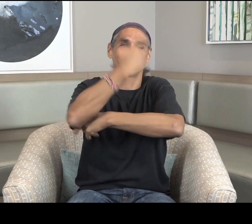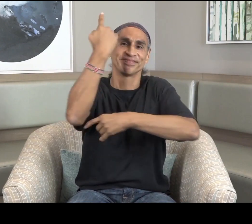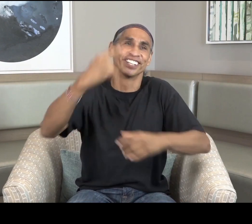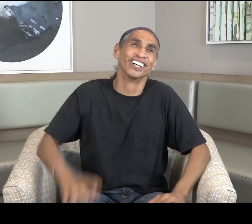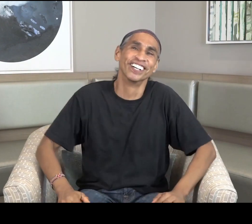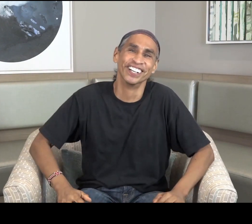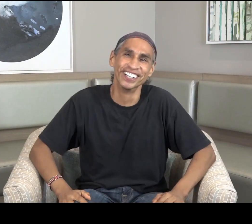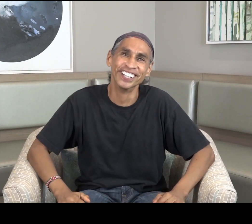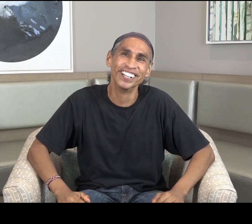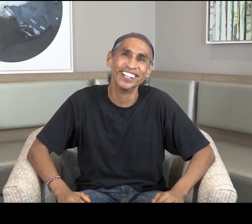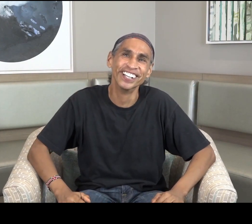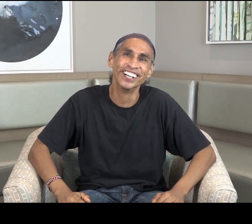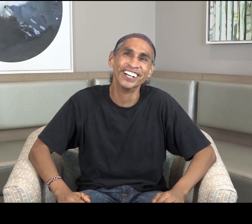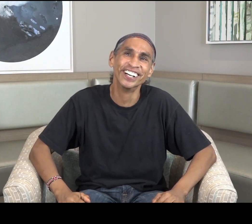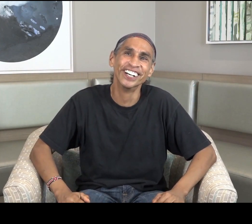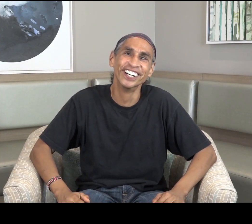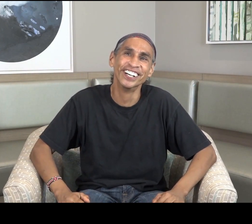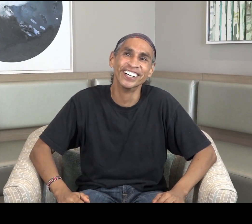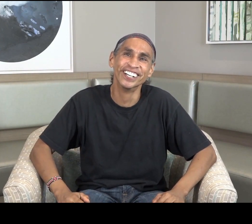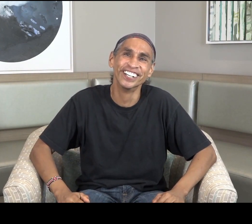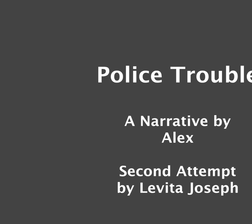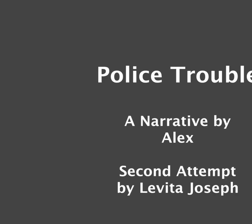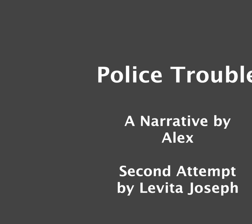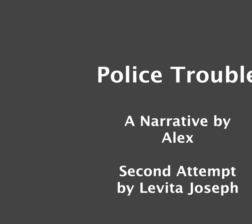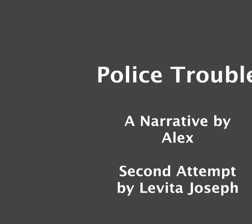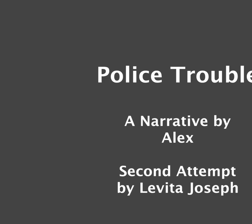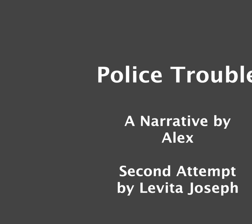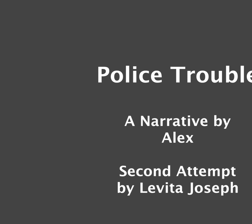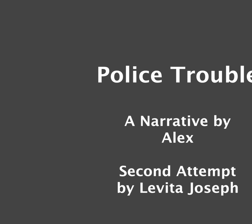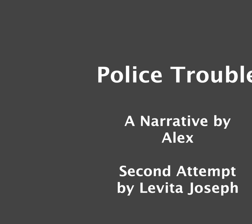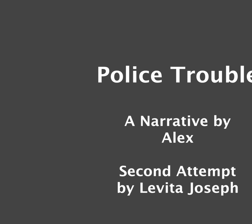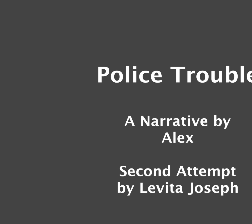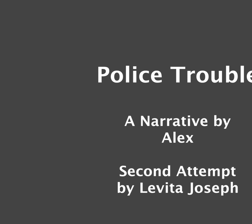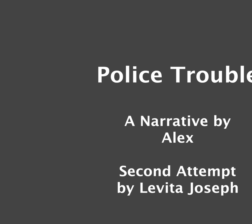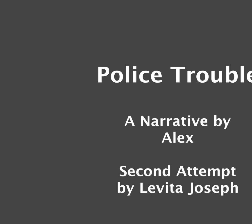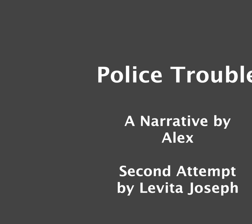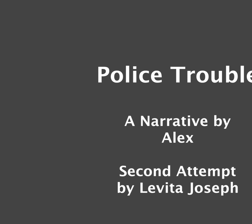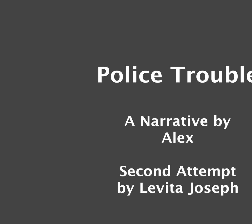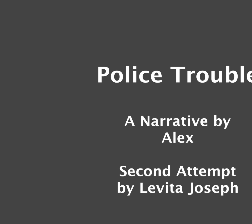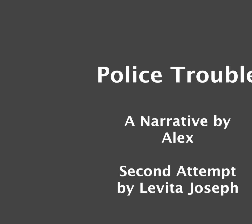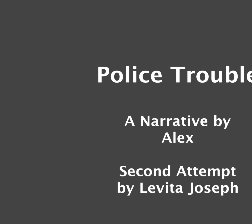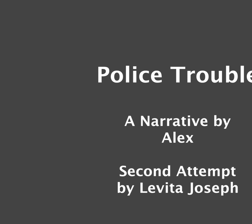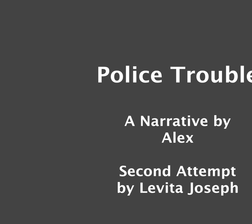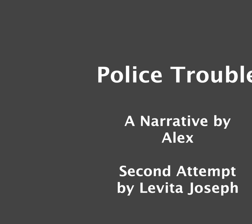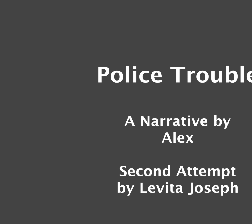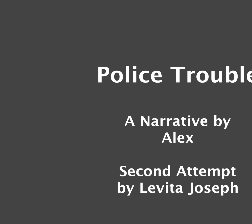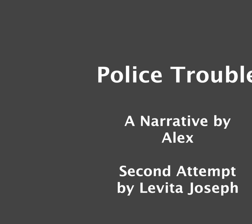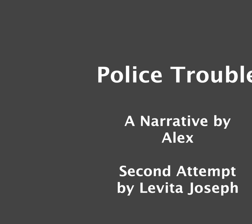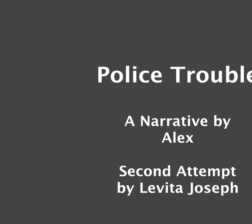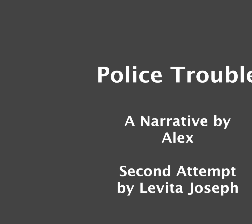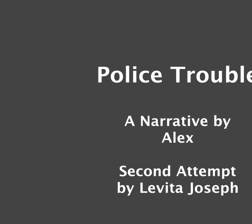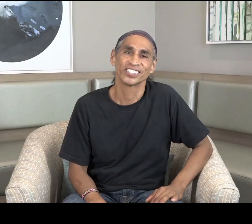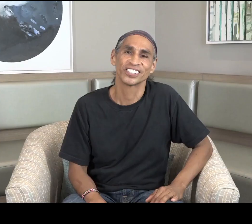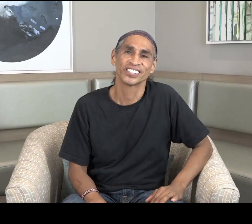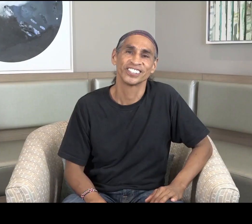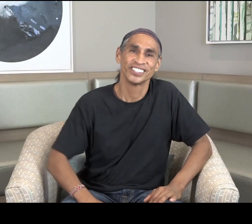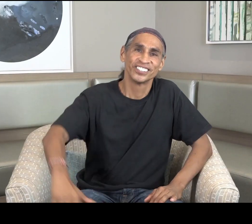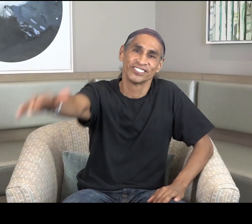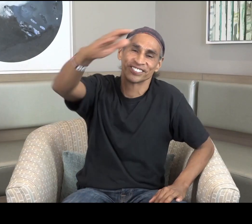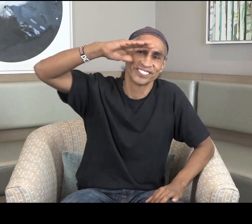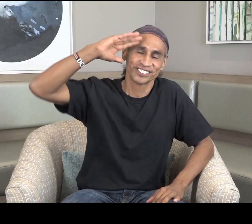I’m happy I’m still alive today.